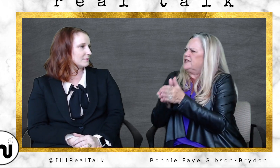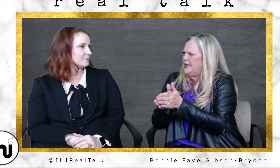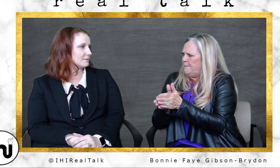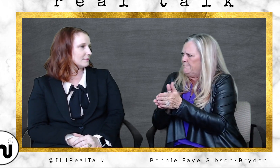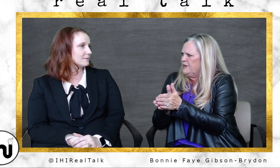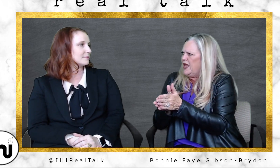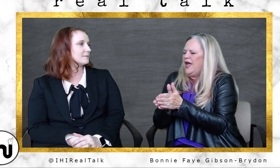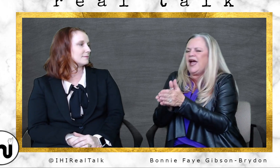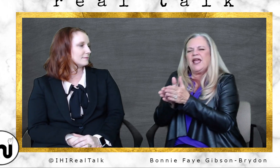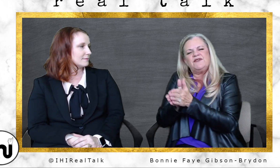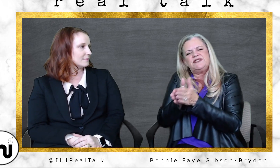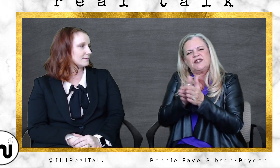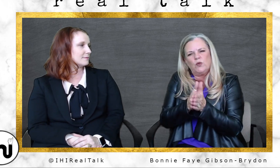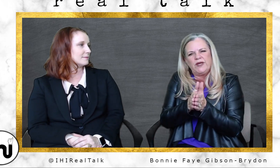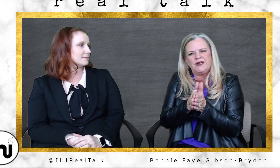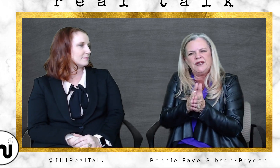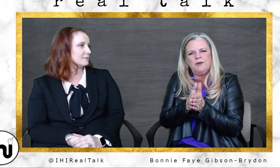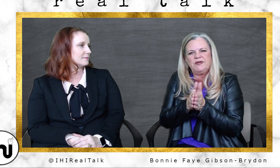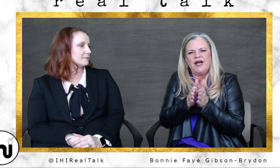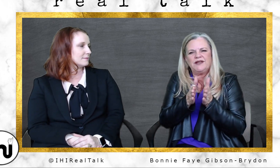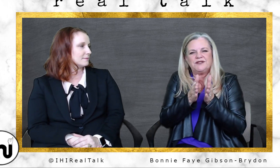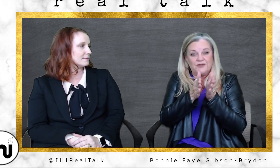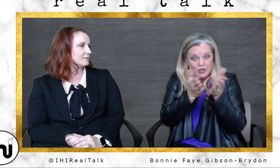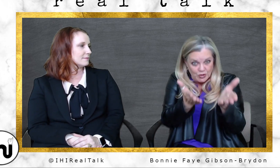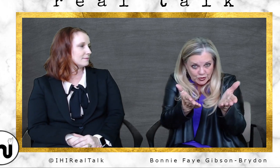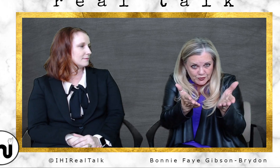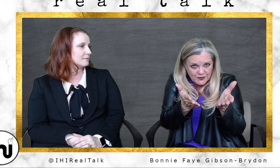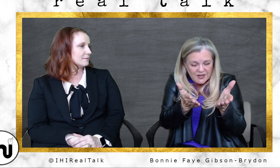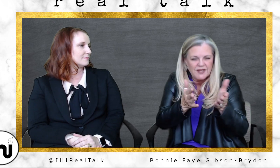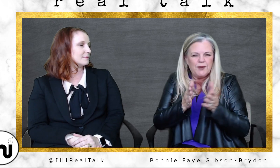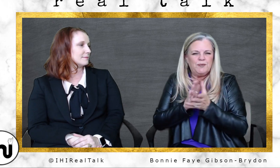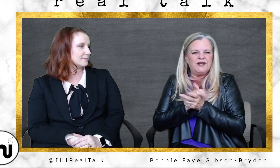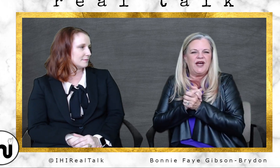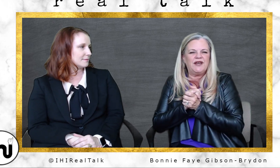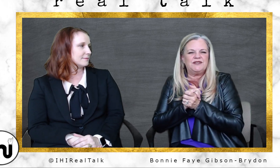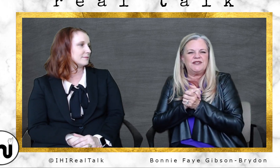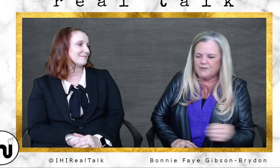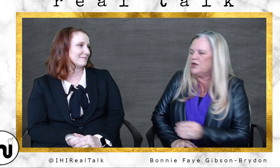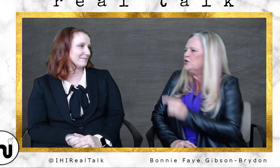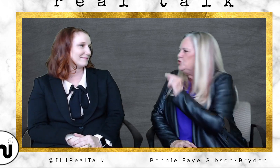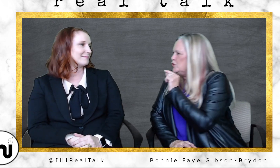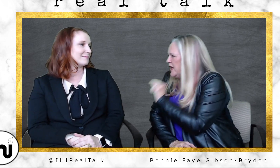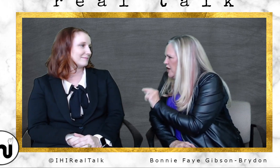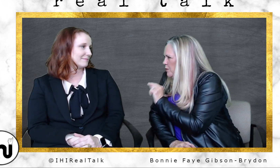because of Kim. I have a second wind because of you because you care about